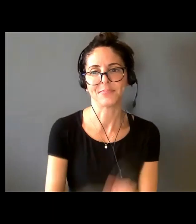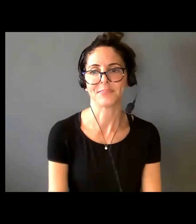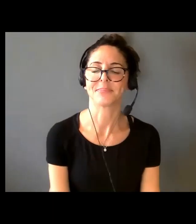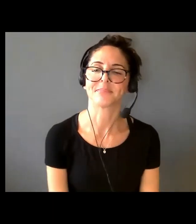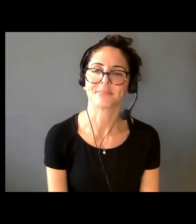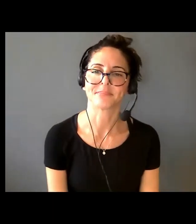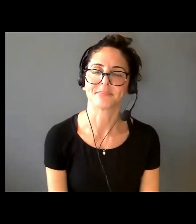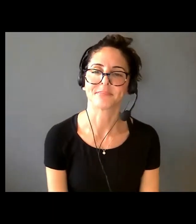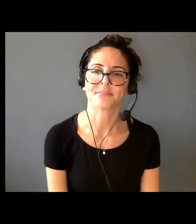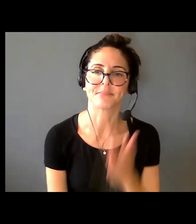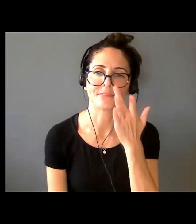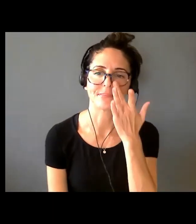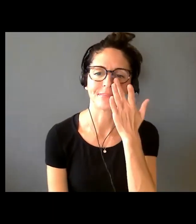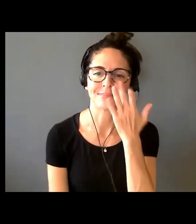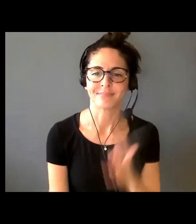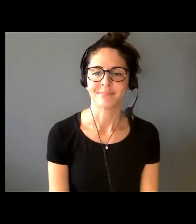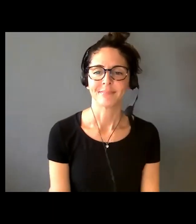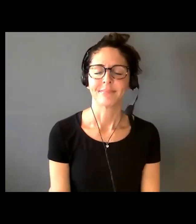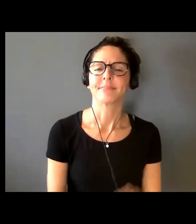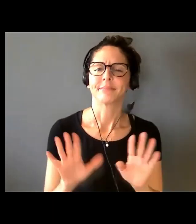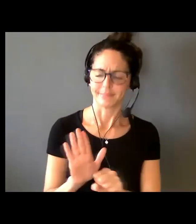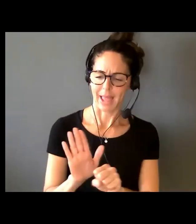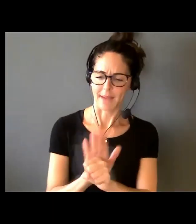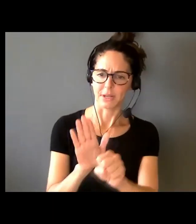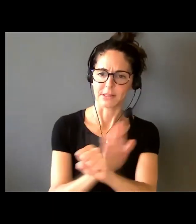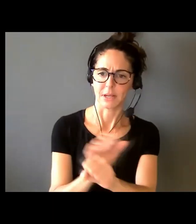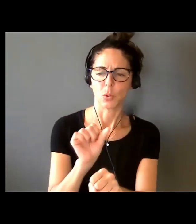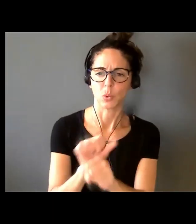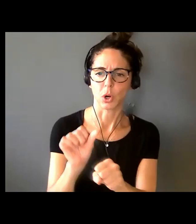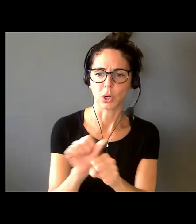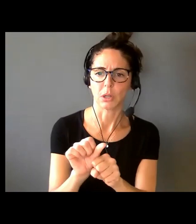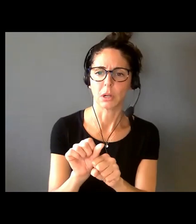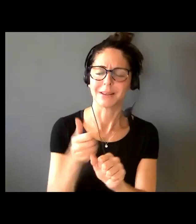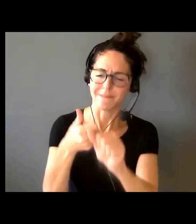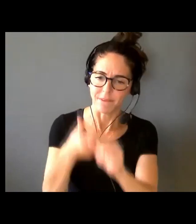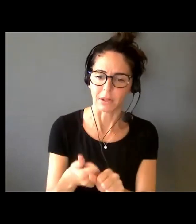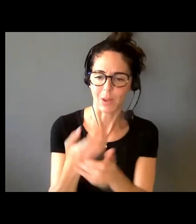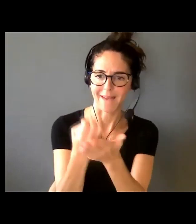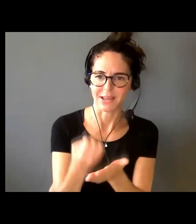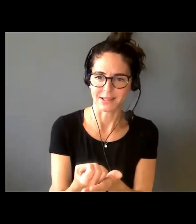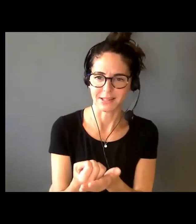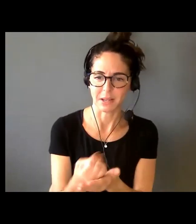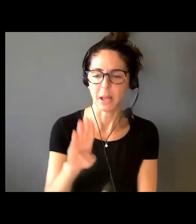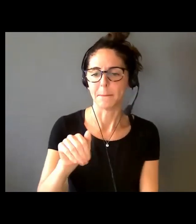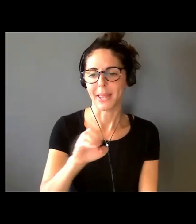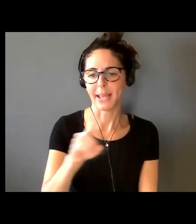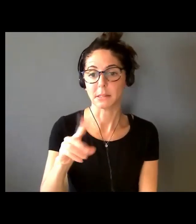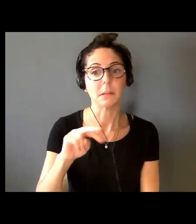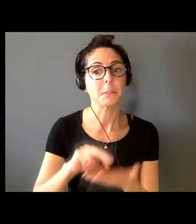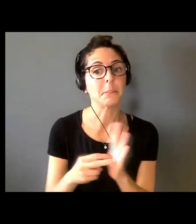When we speak about advocacy work, evidence-based advocacy work, it means that we, of course, want